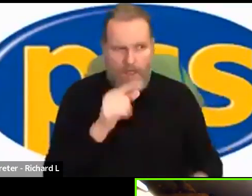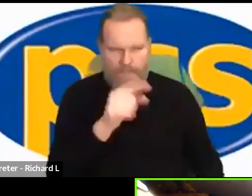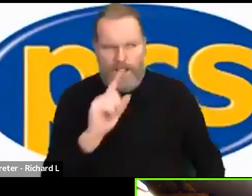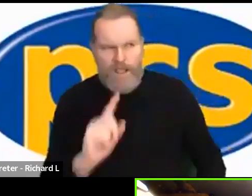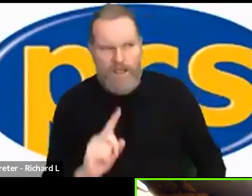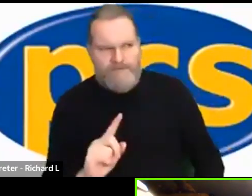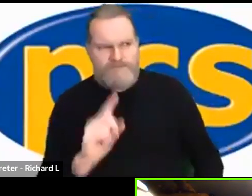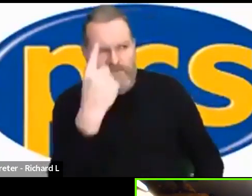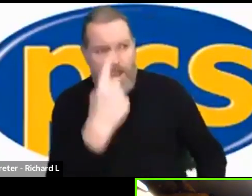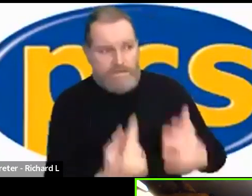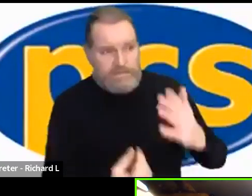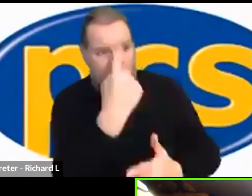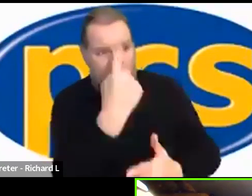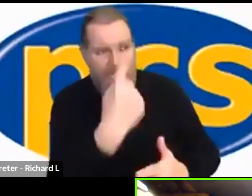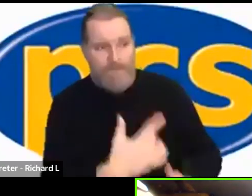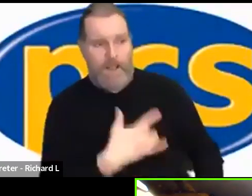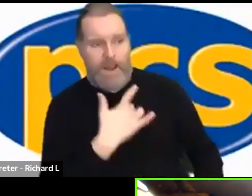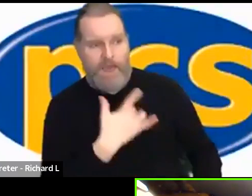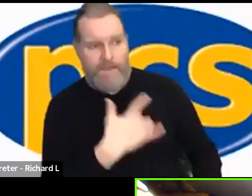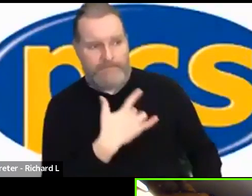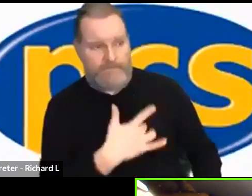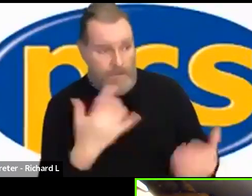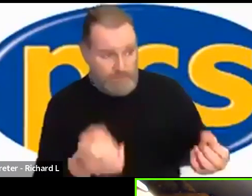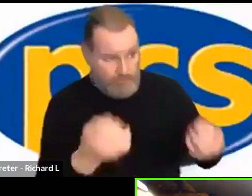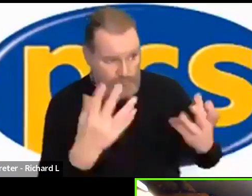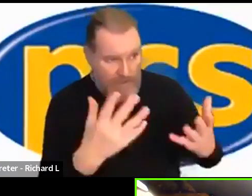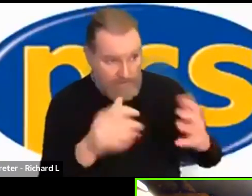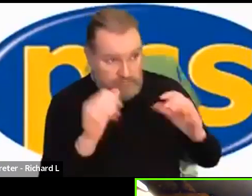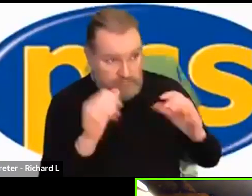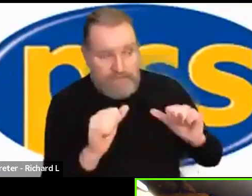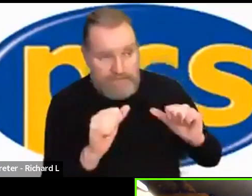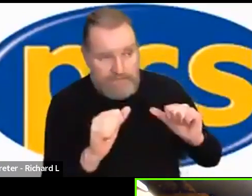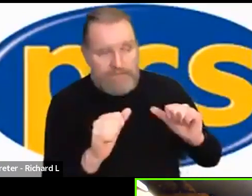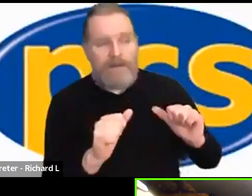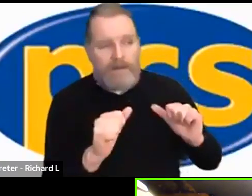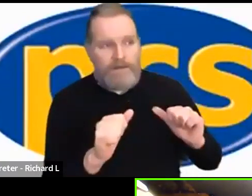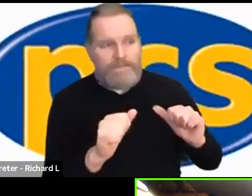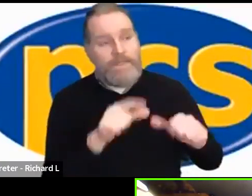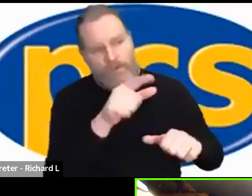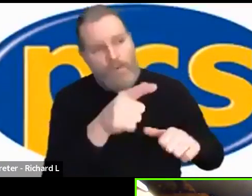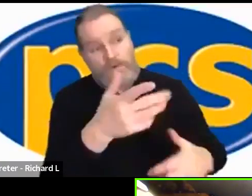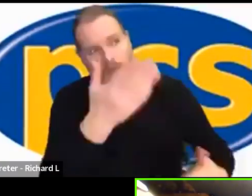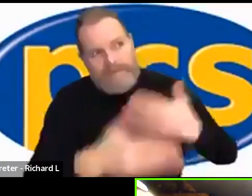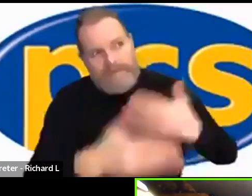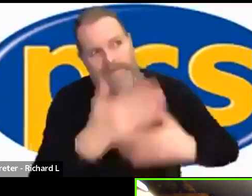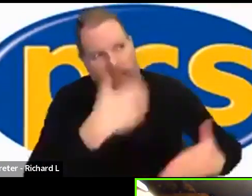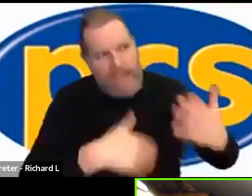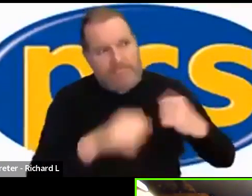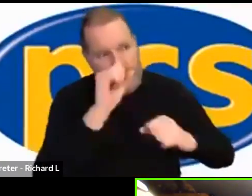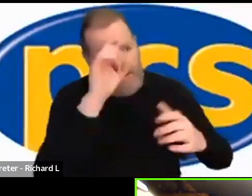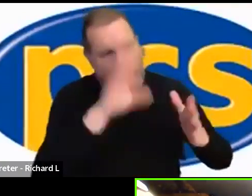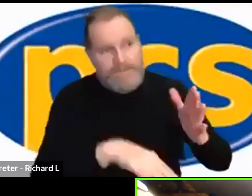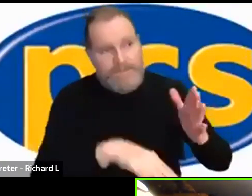think, Gary and she correct me, and was the first time Striker time striker at the time that took the action took the action. And it's gonna talk to you a it's gonna talk to you a bit